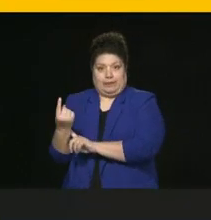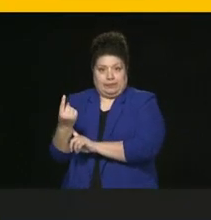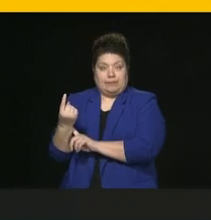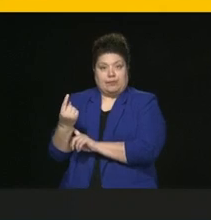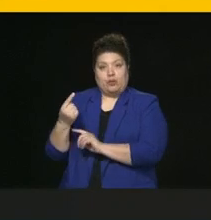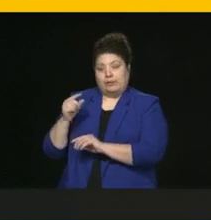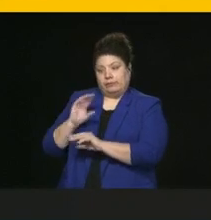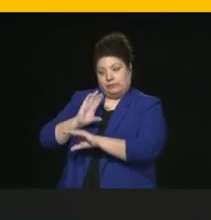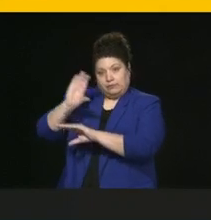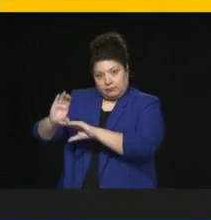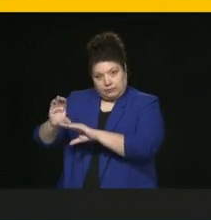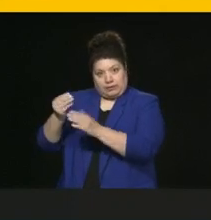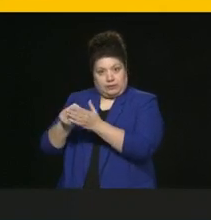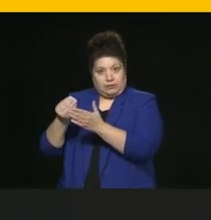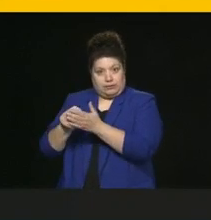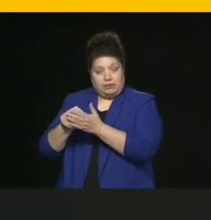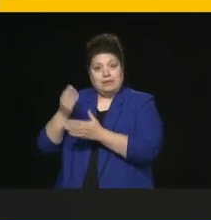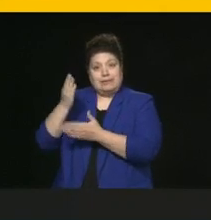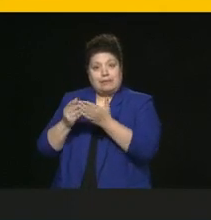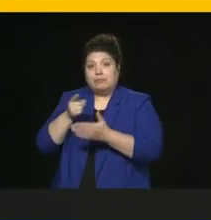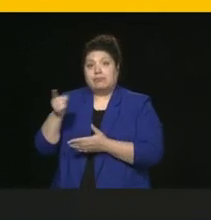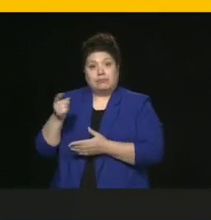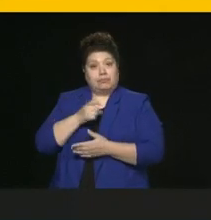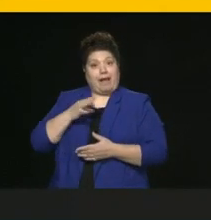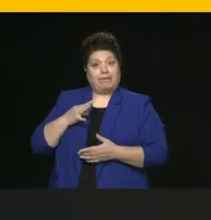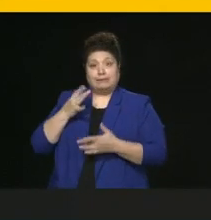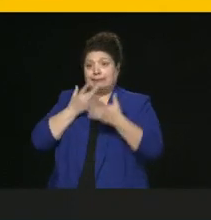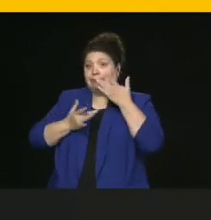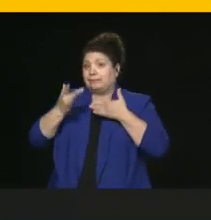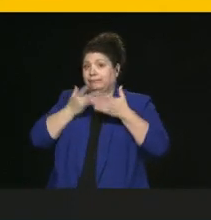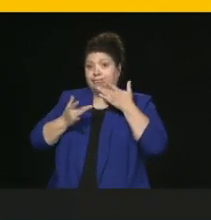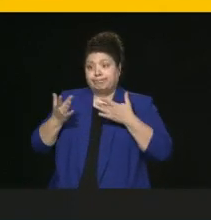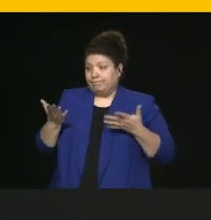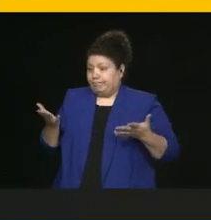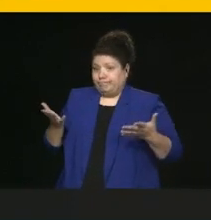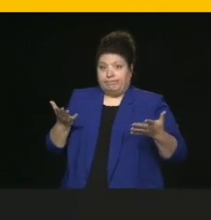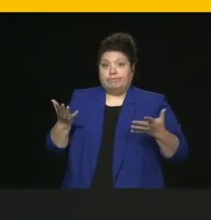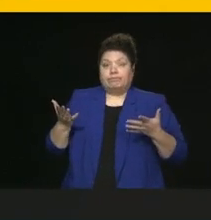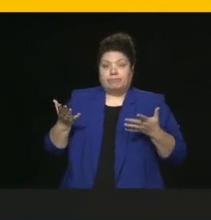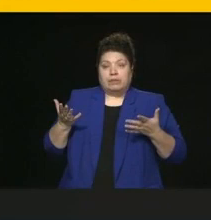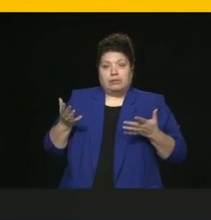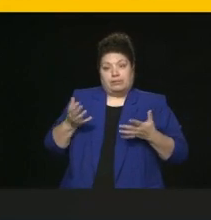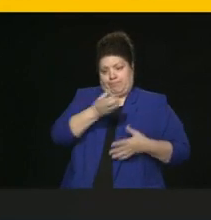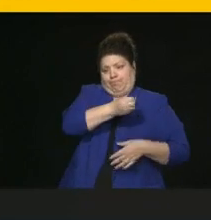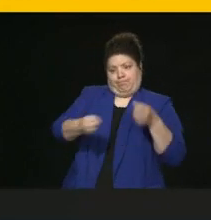BUT ALSO HELPING THEM WITH THE SIGNIFICANT HUMAN RESOURCES